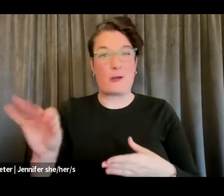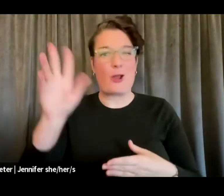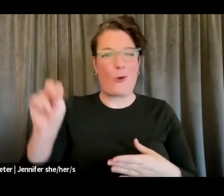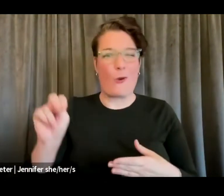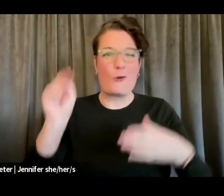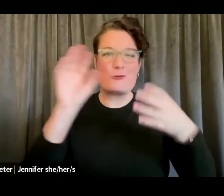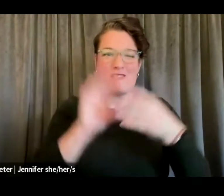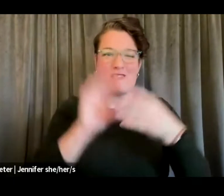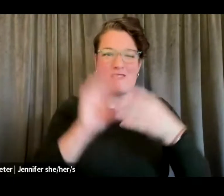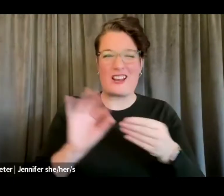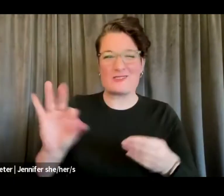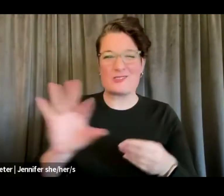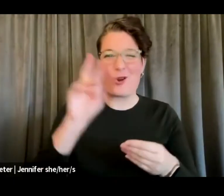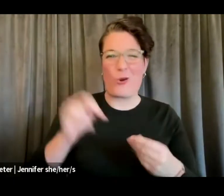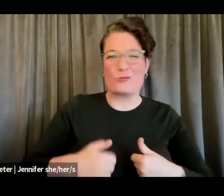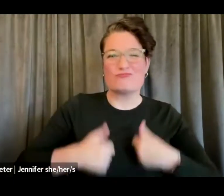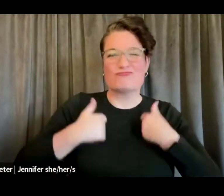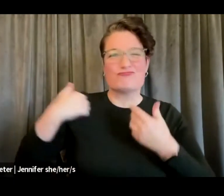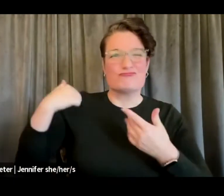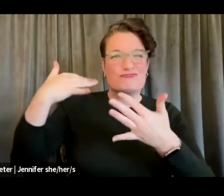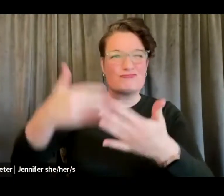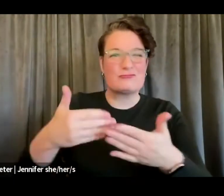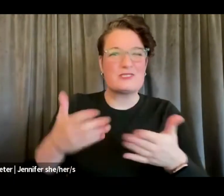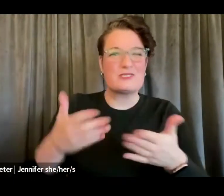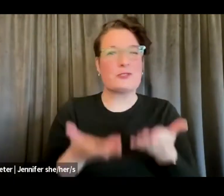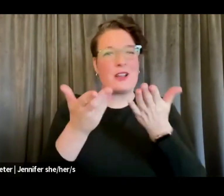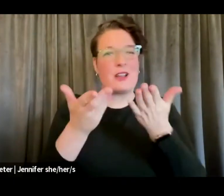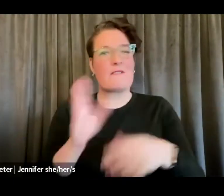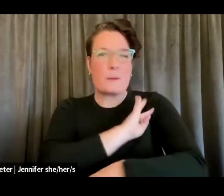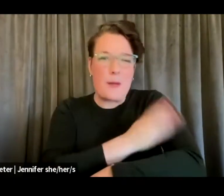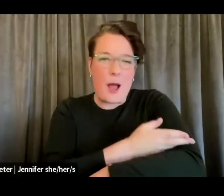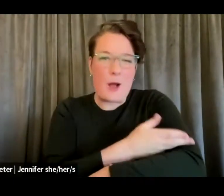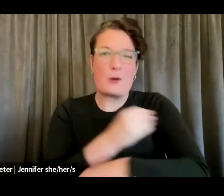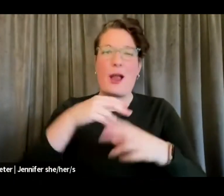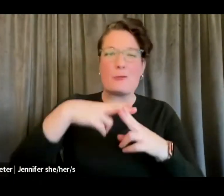offering power and weight to the creation of a larger dialogue around